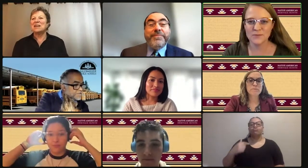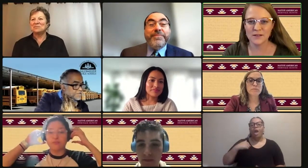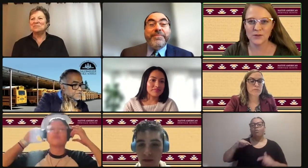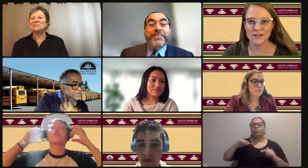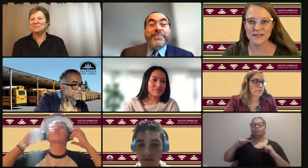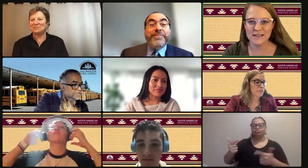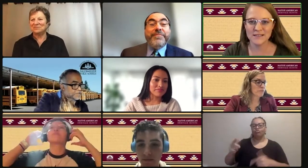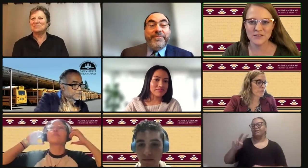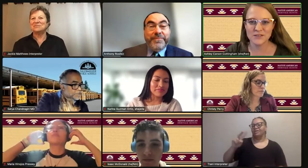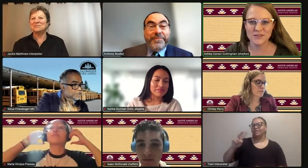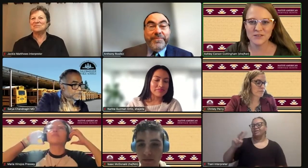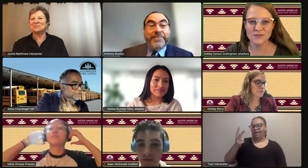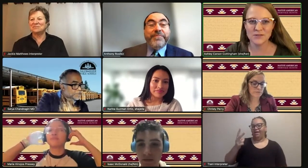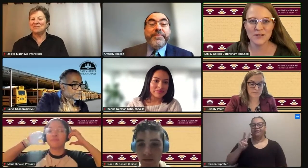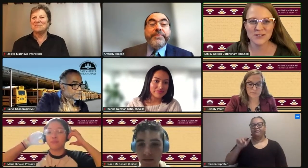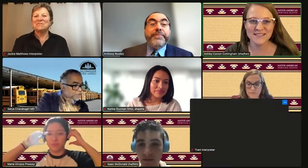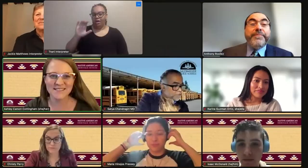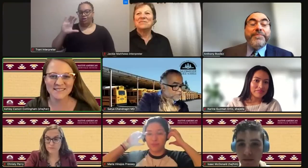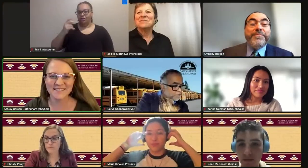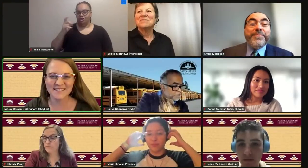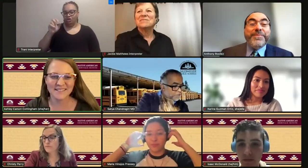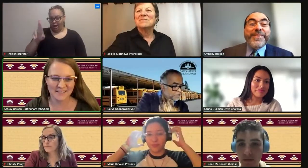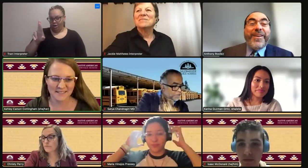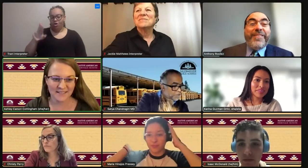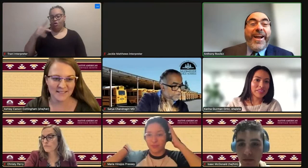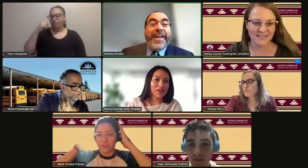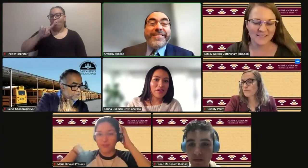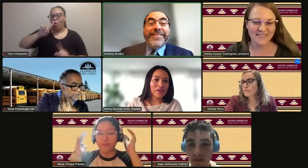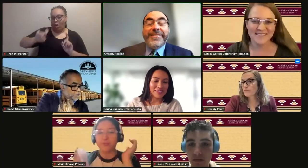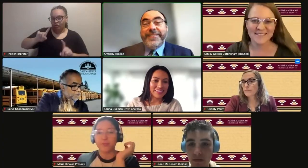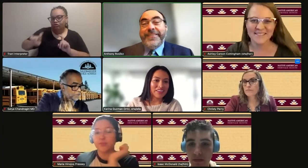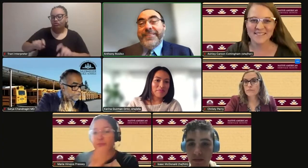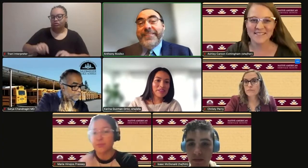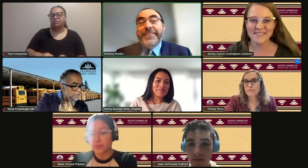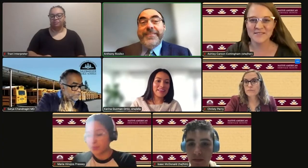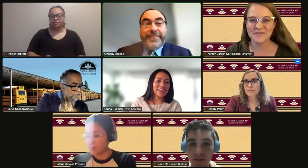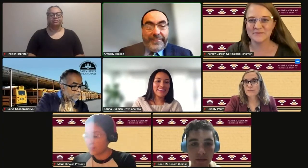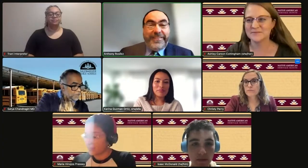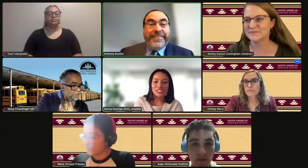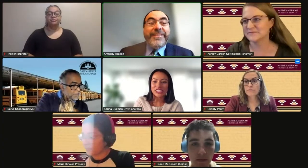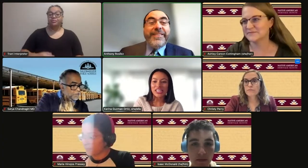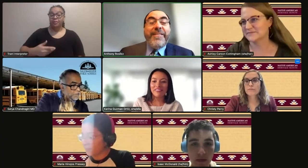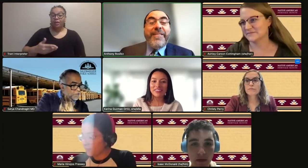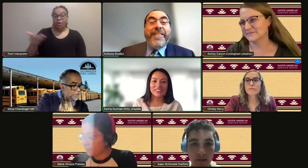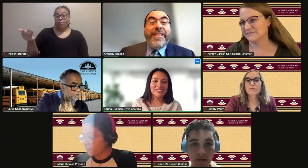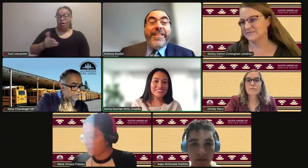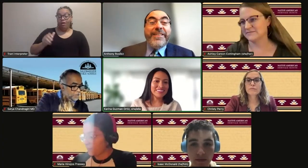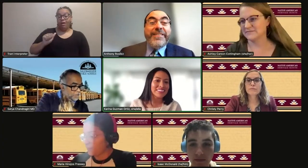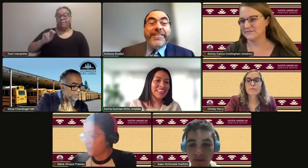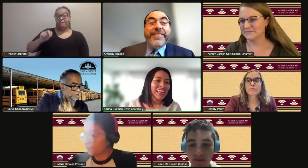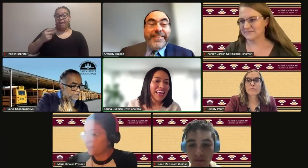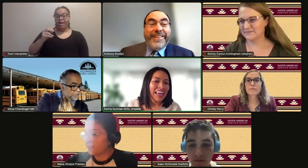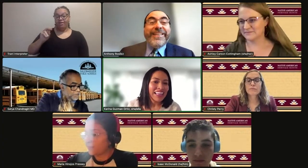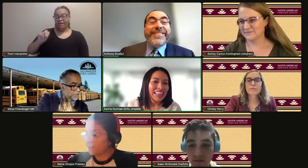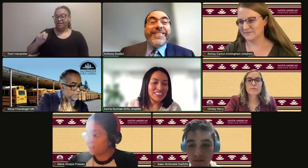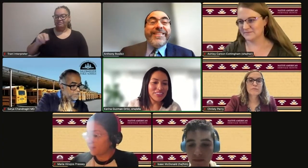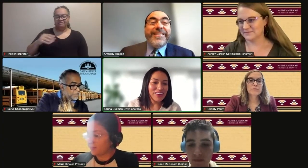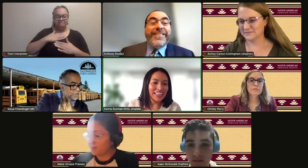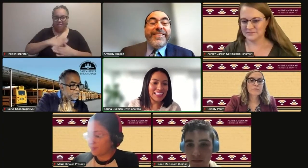GLAD TO BE HERE TODAY. I'M GOING TO TURN IT OVER TO